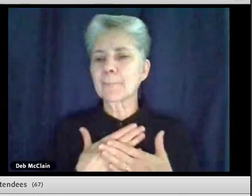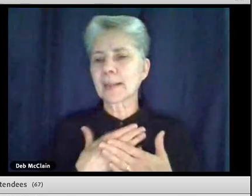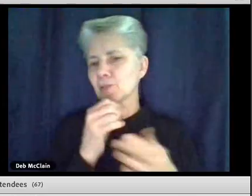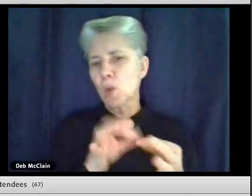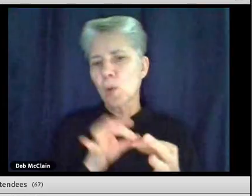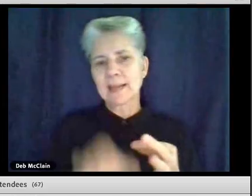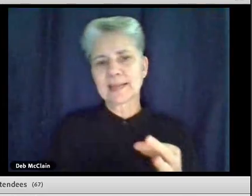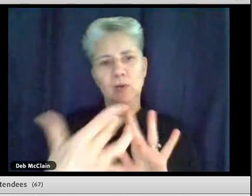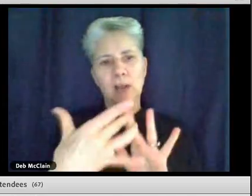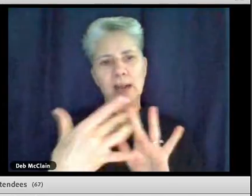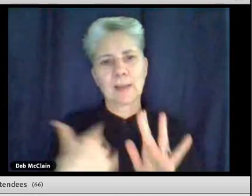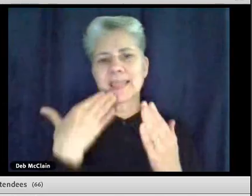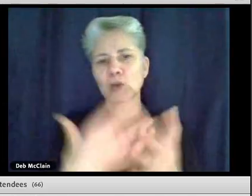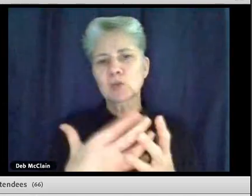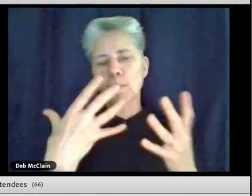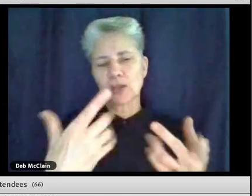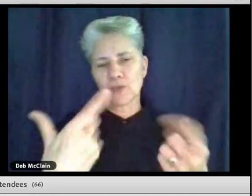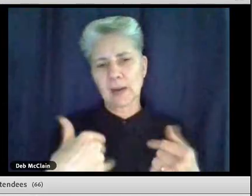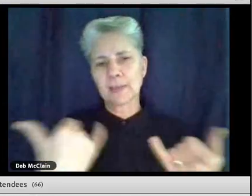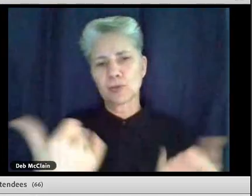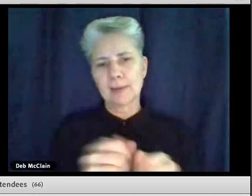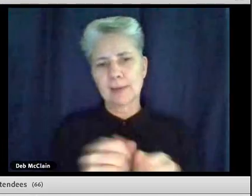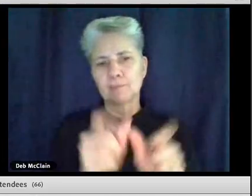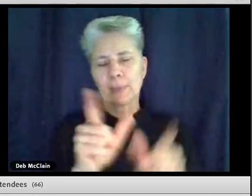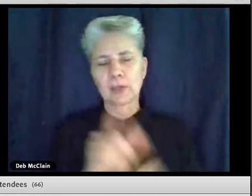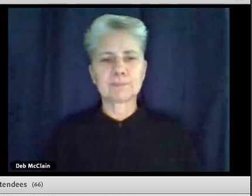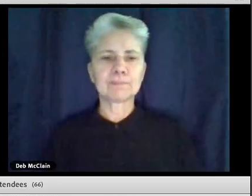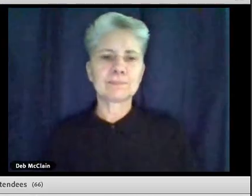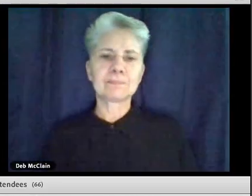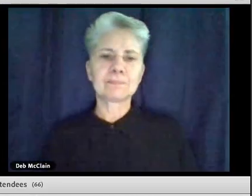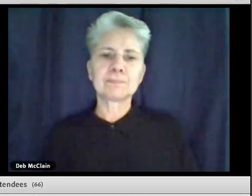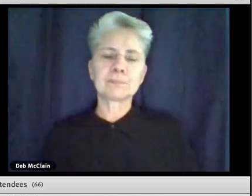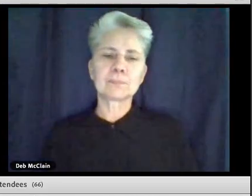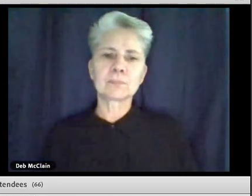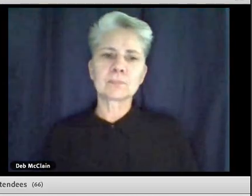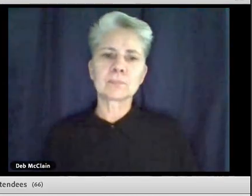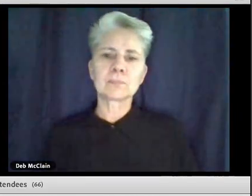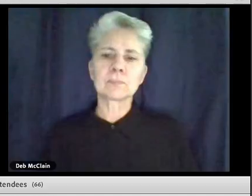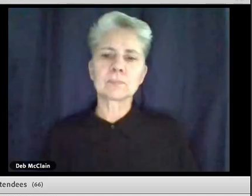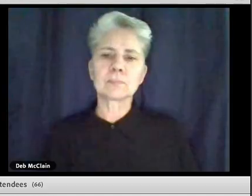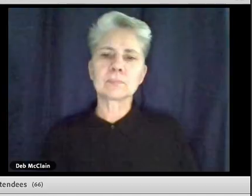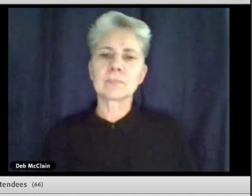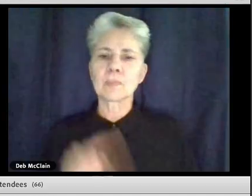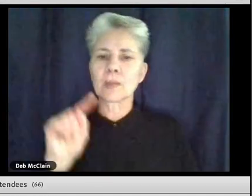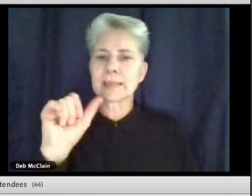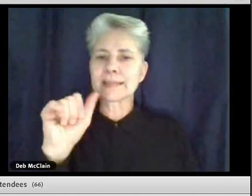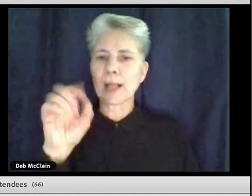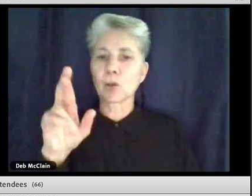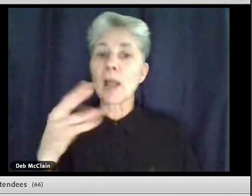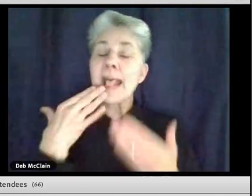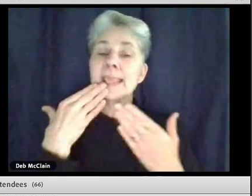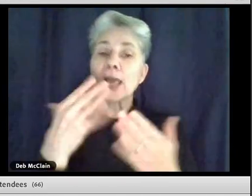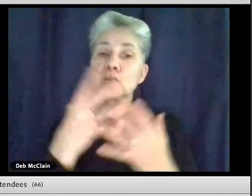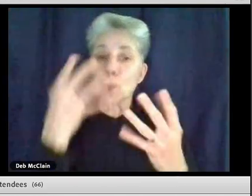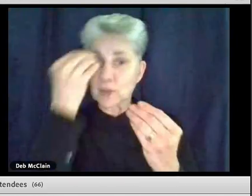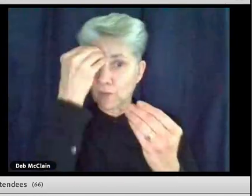and, again, if there's anything I can do to help you, please don't hesitate to contact me. Thank you so much for coming today. Post: Attendees, if you enjoyed this webinar,